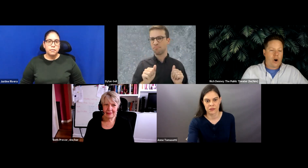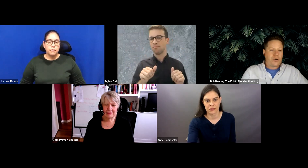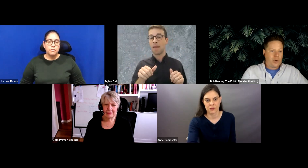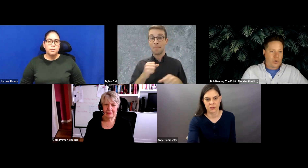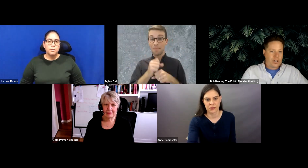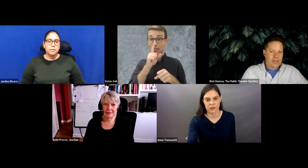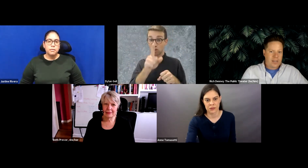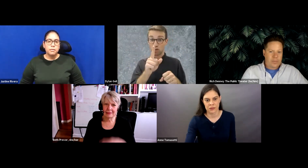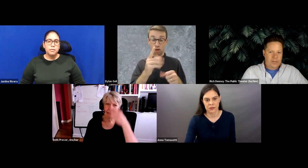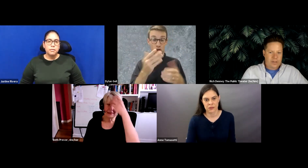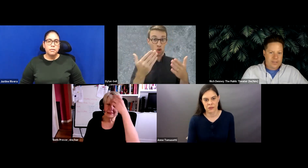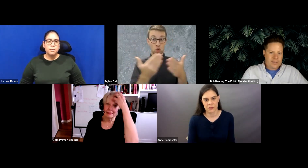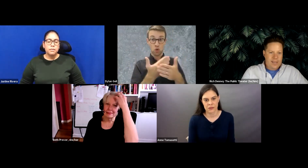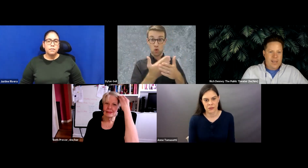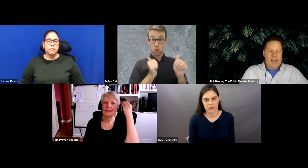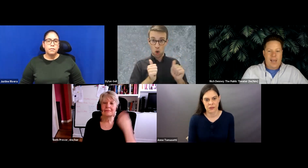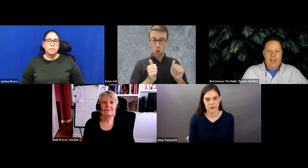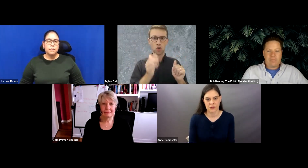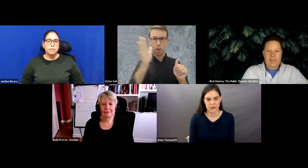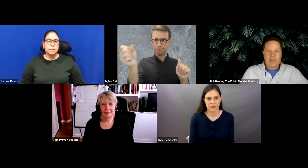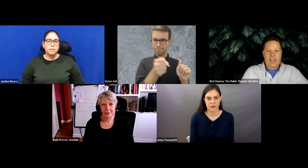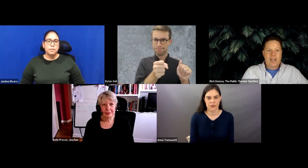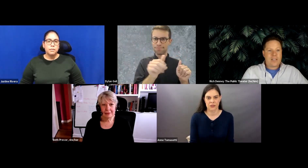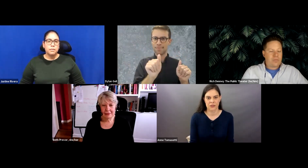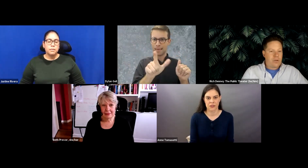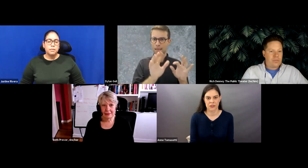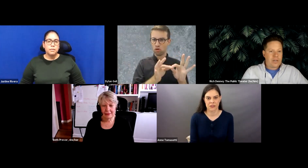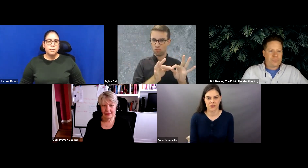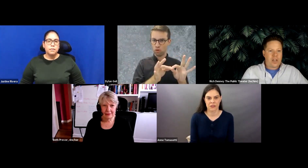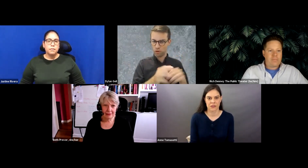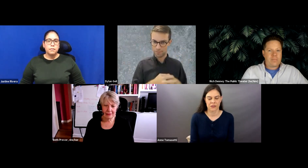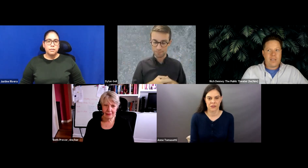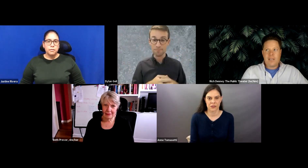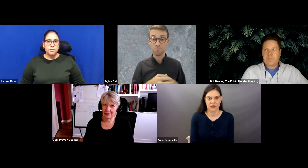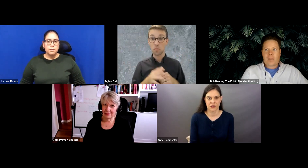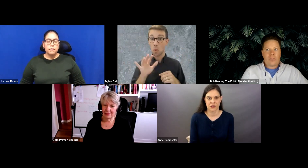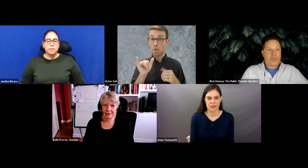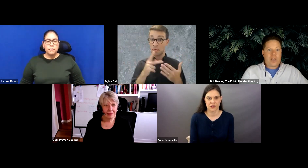our new work at The Public Theater. It has grown from three